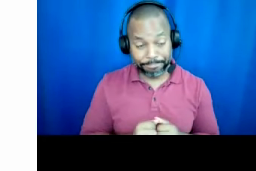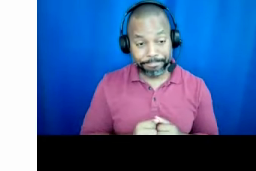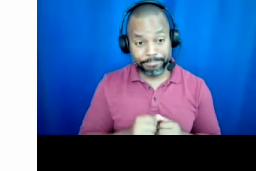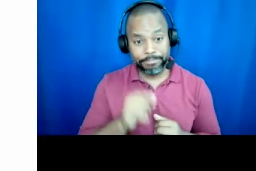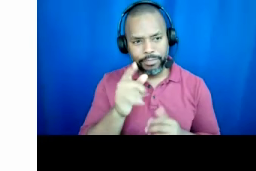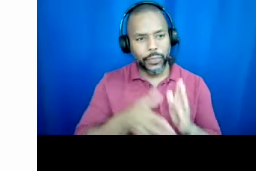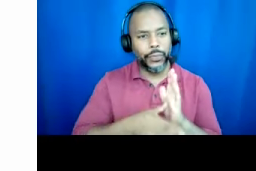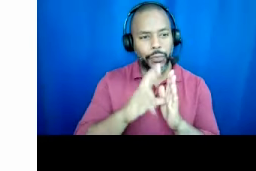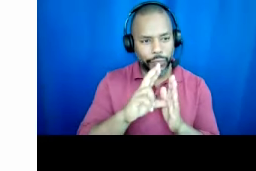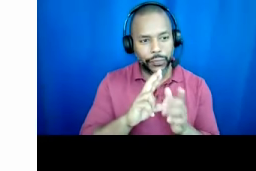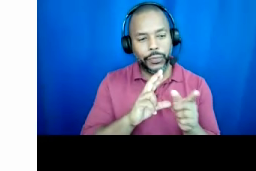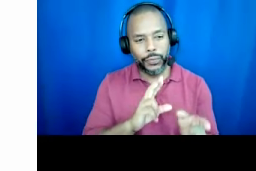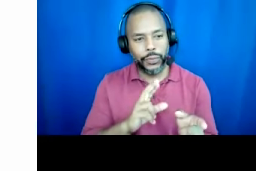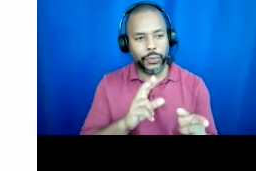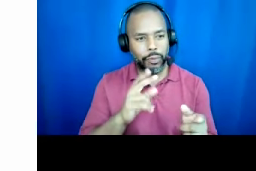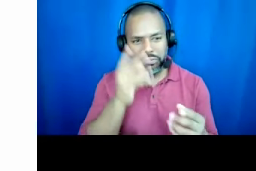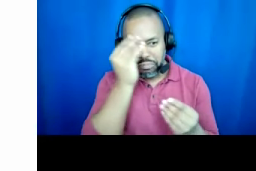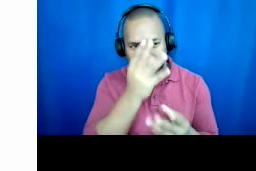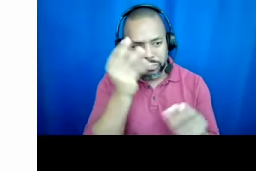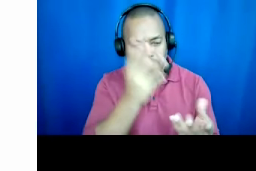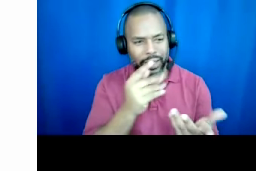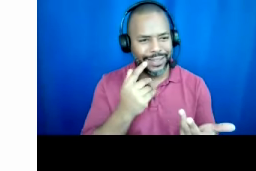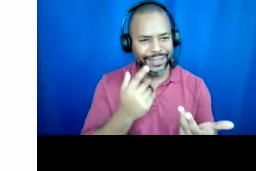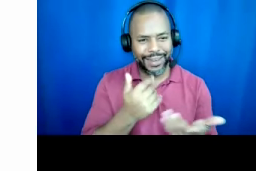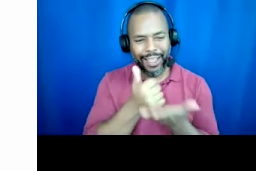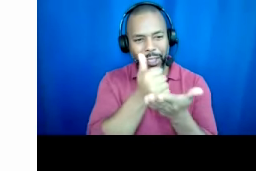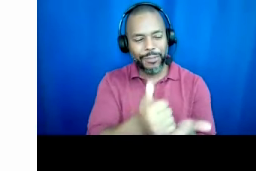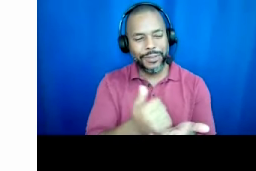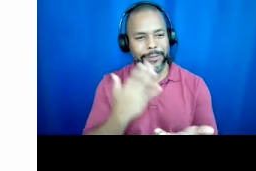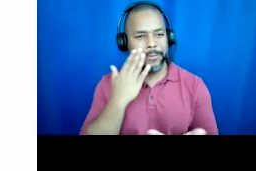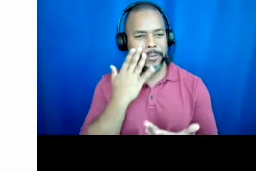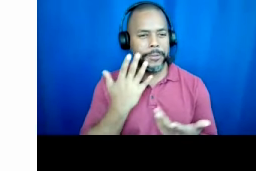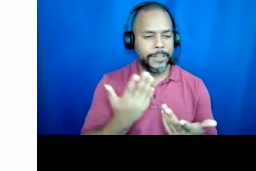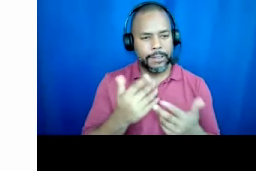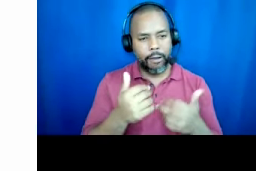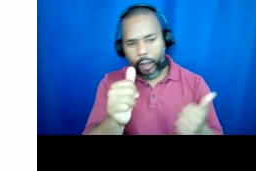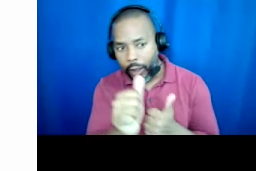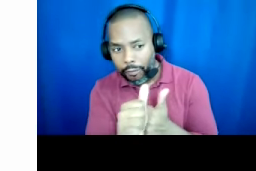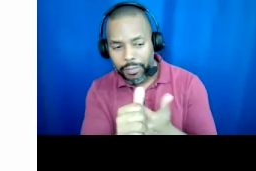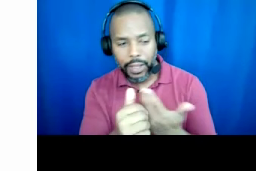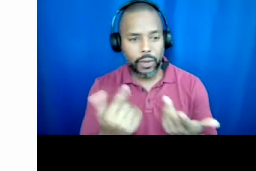that help inform, you know, some of the updates or revisions to their unit plan.